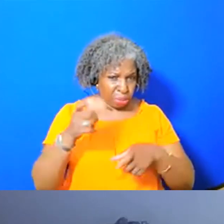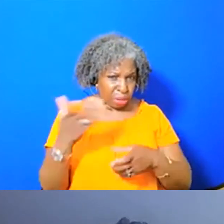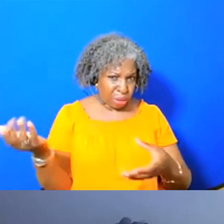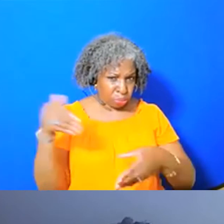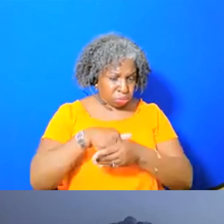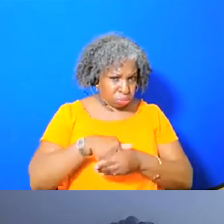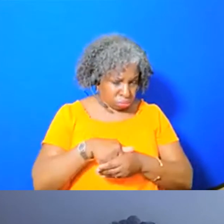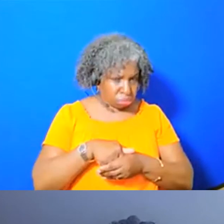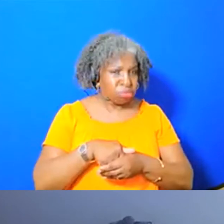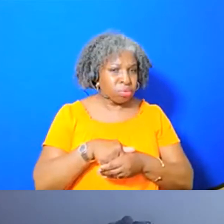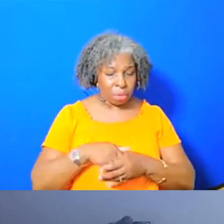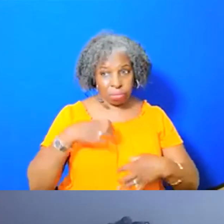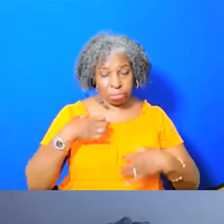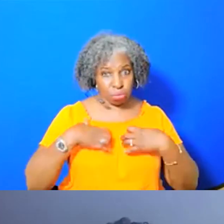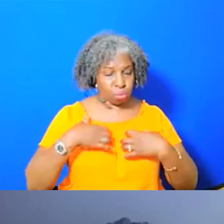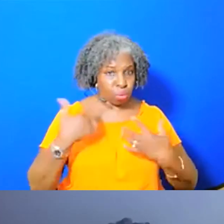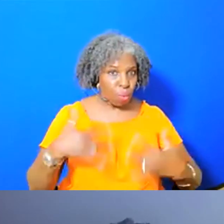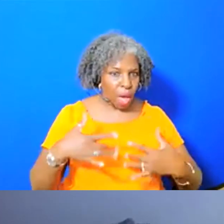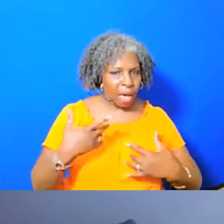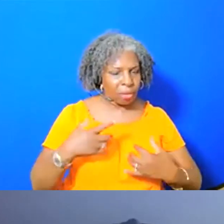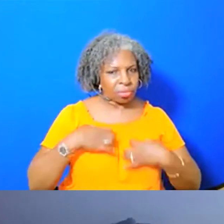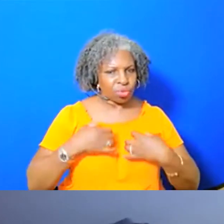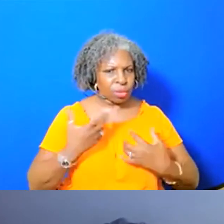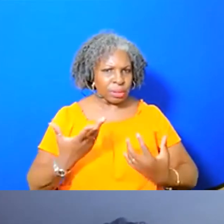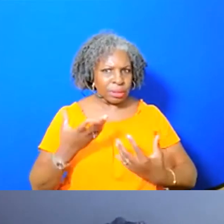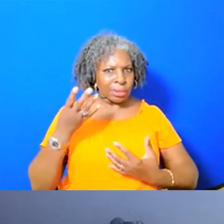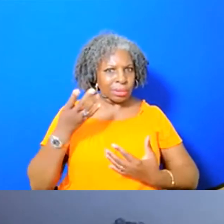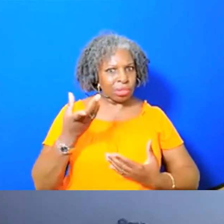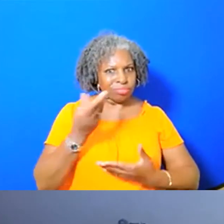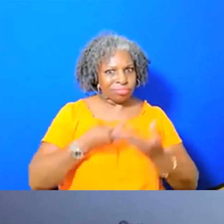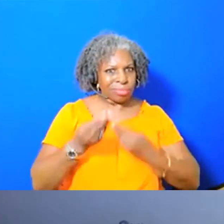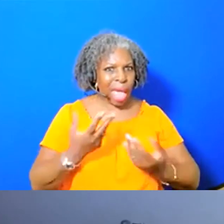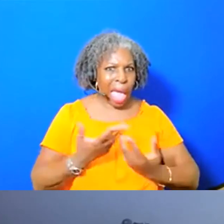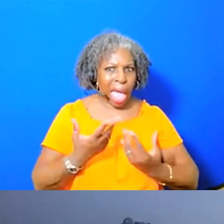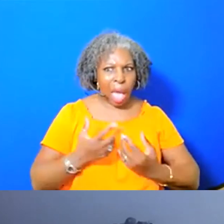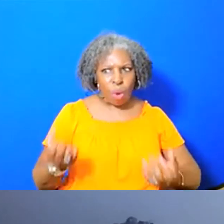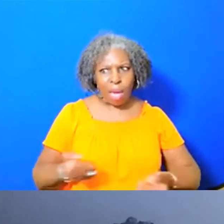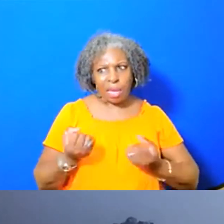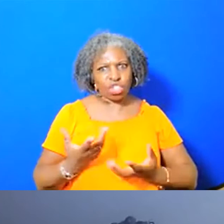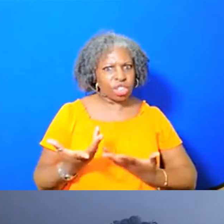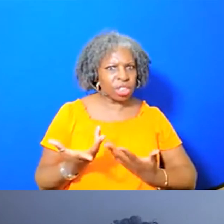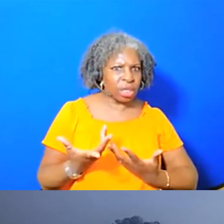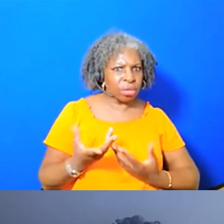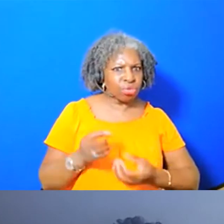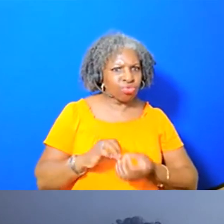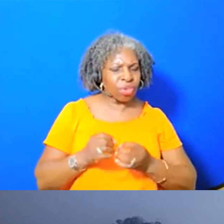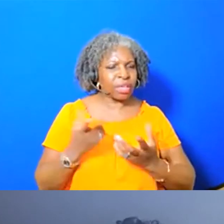And so, it's really, it'd be really interesting to hear how that kind of energy created. And it would be really interesting, Andy, to hear from you the